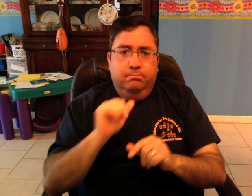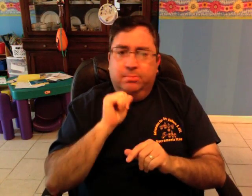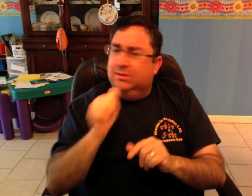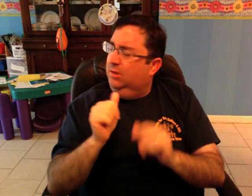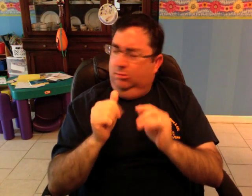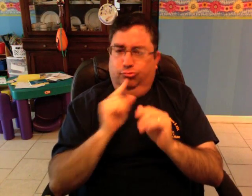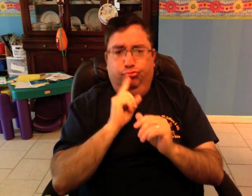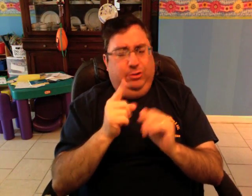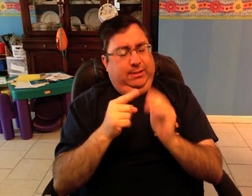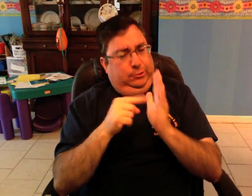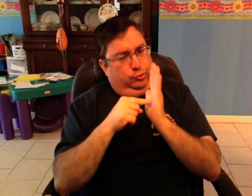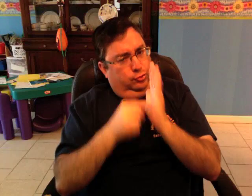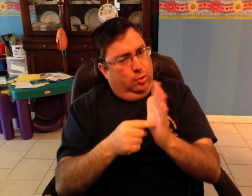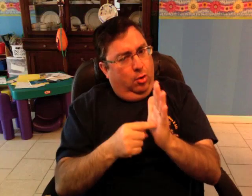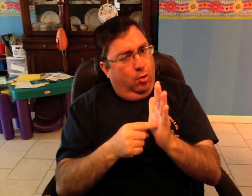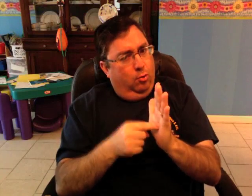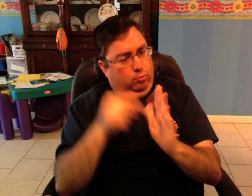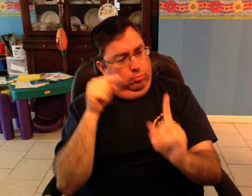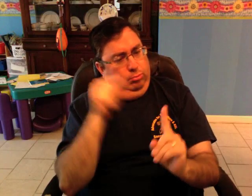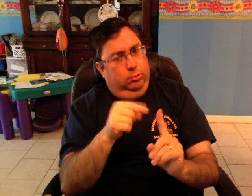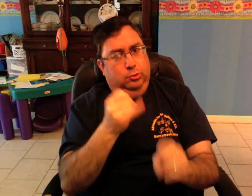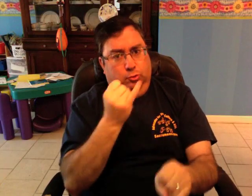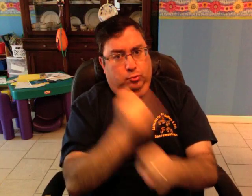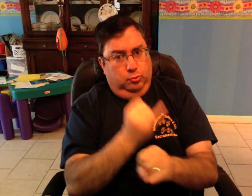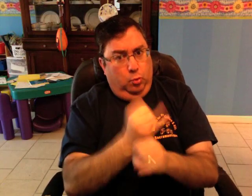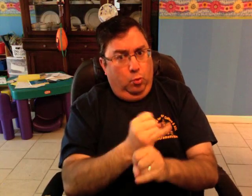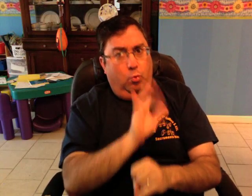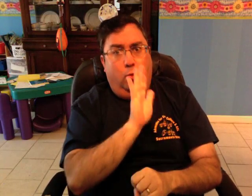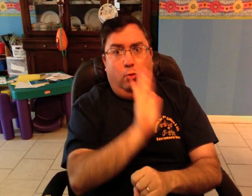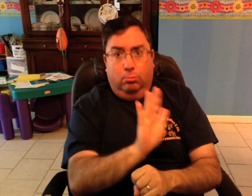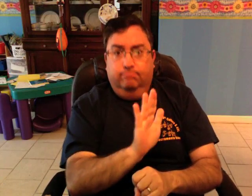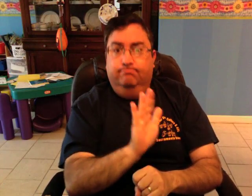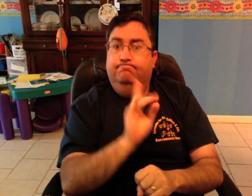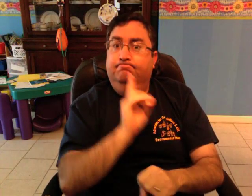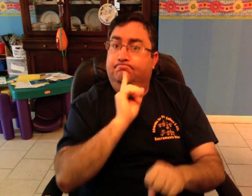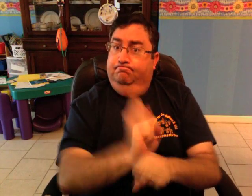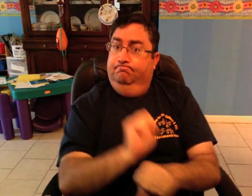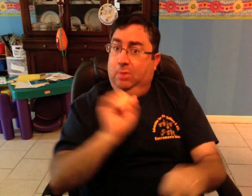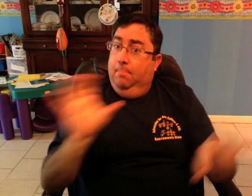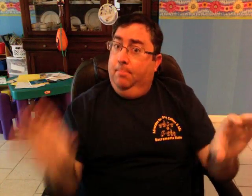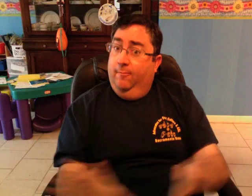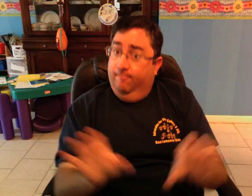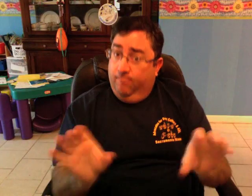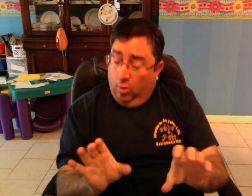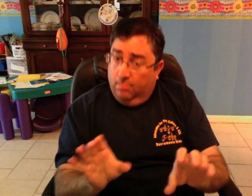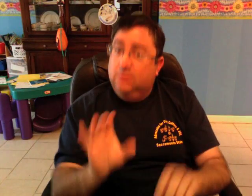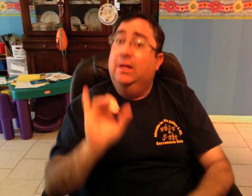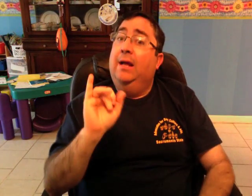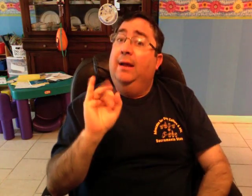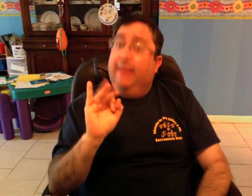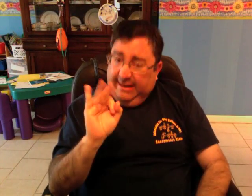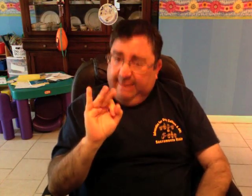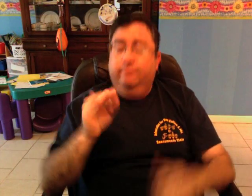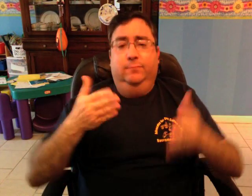But these don't truly show the school's performance, if they are allowed